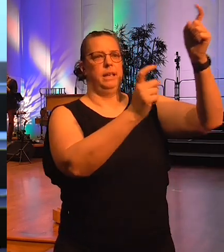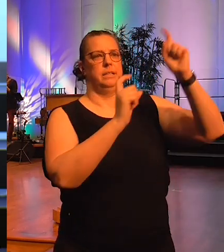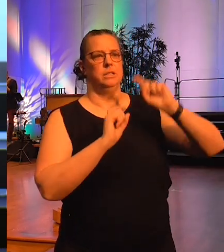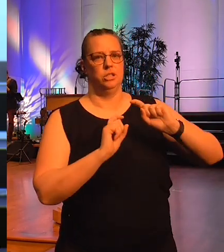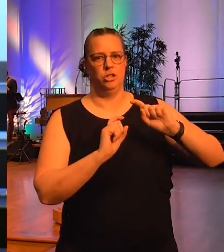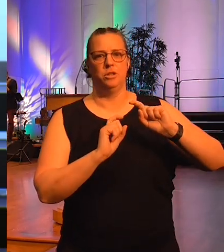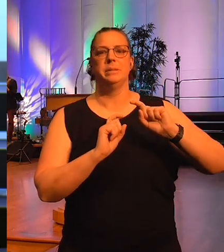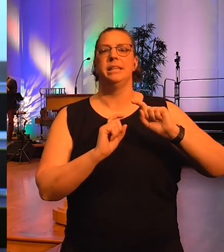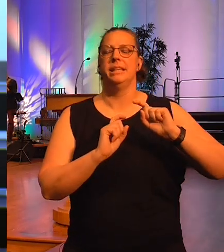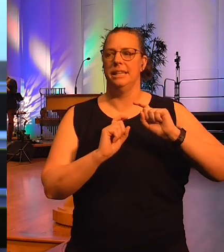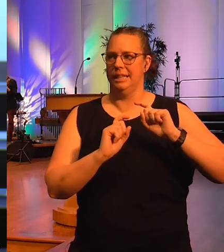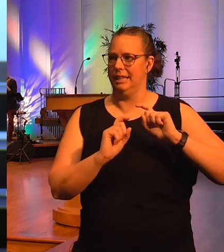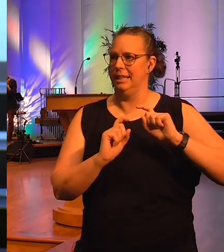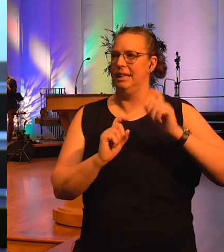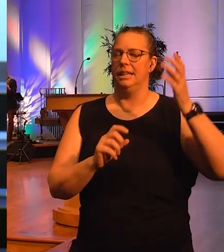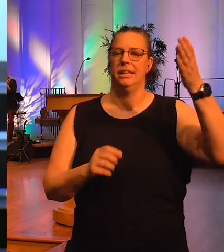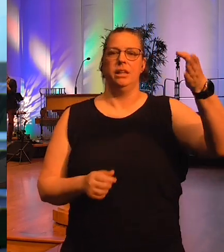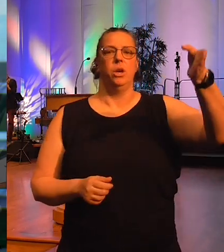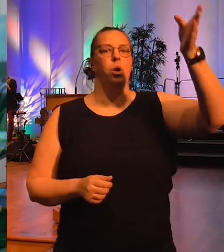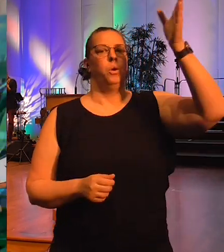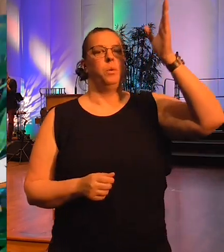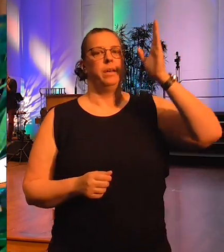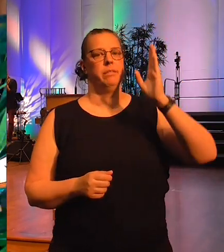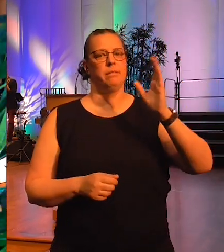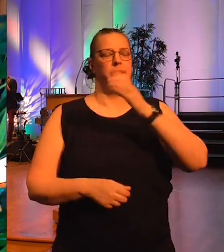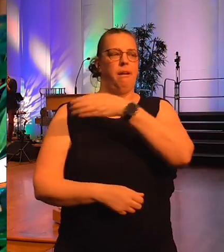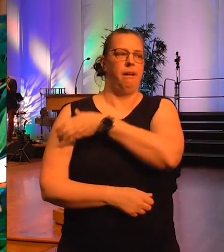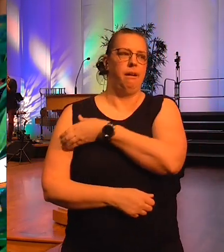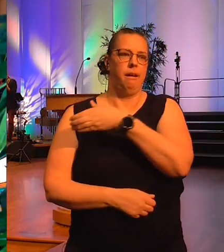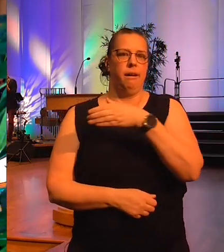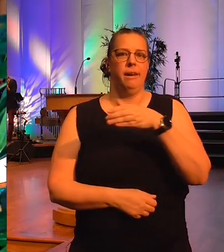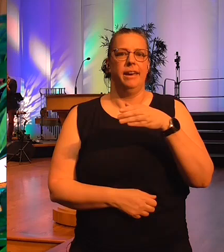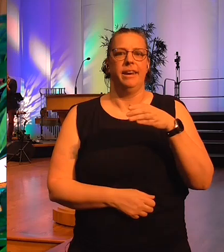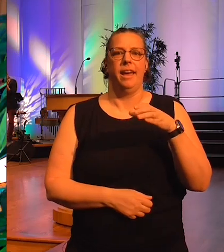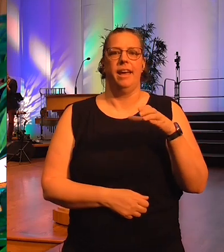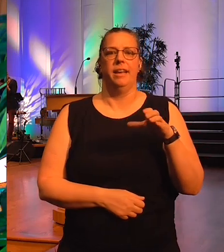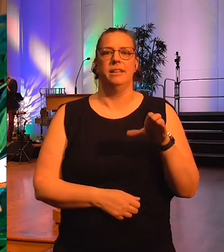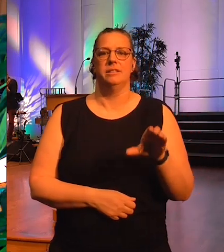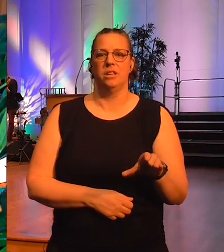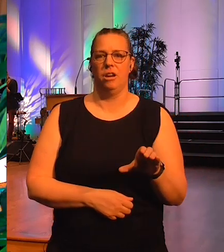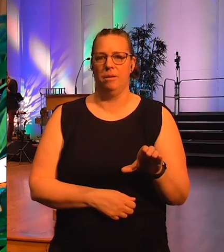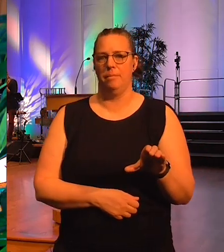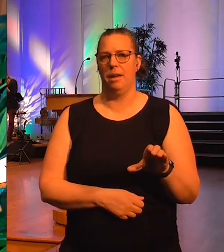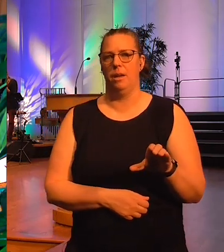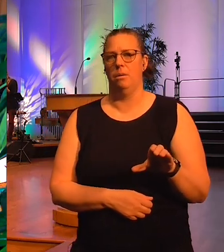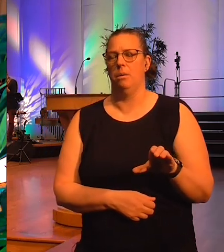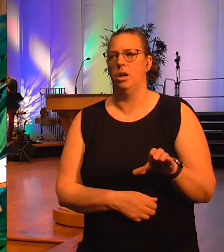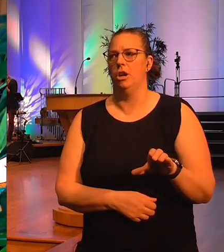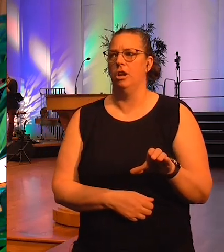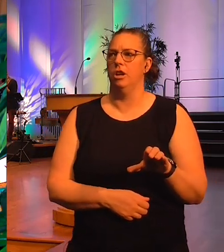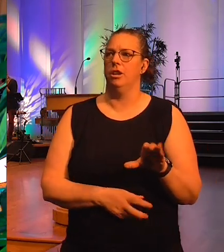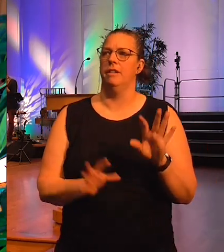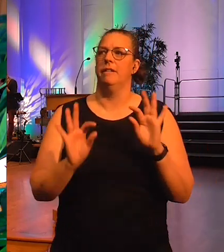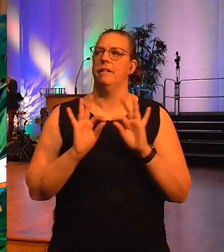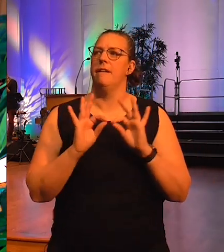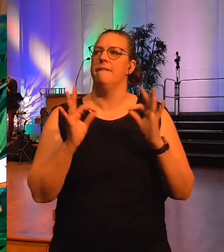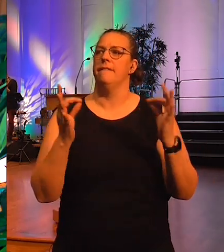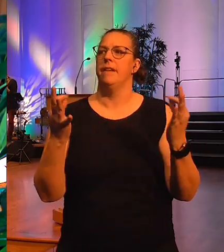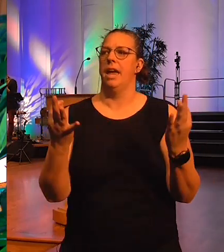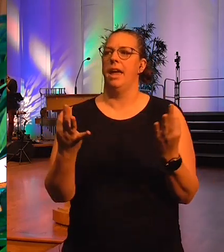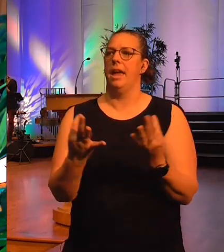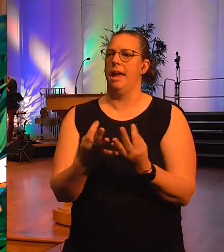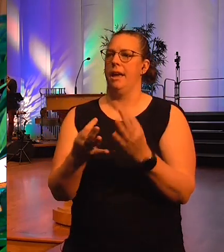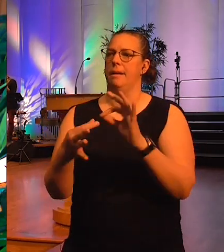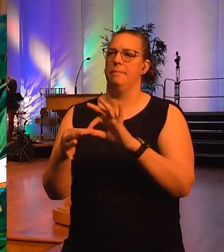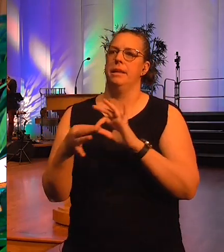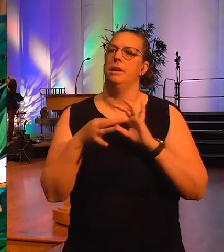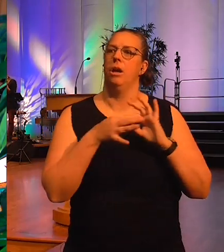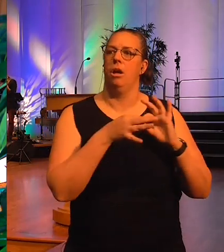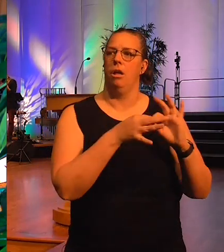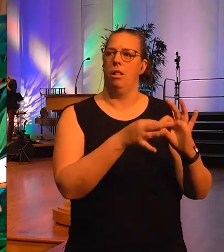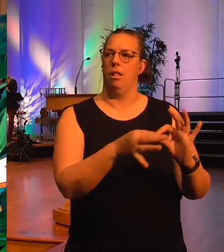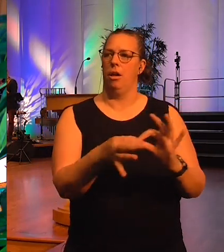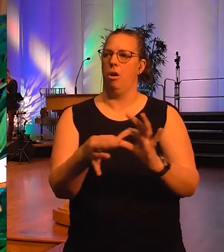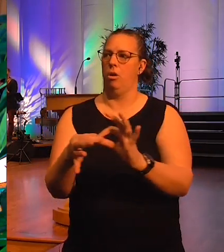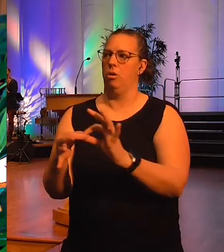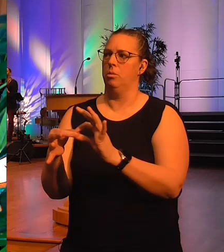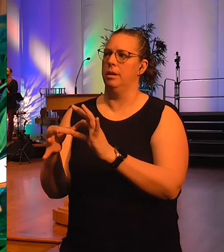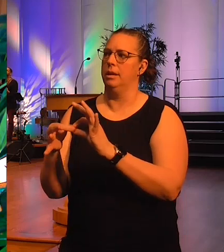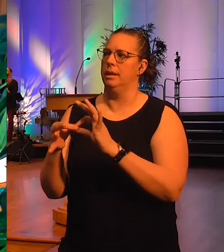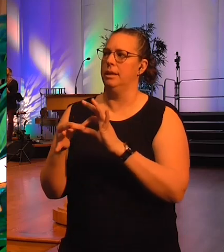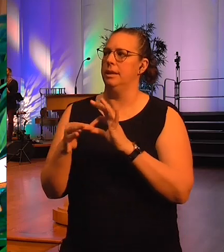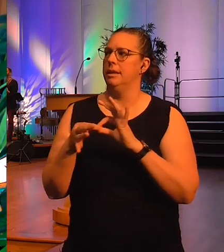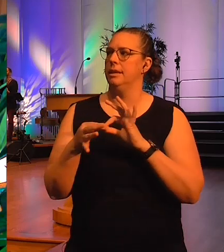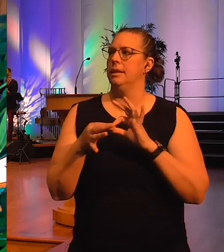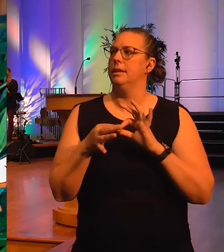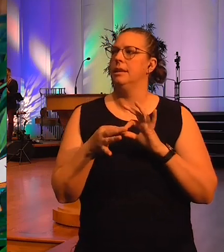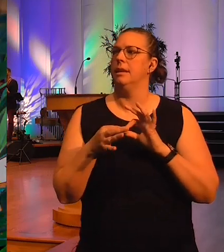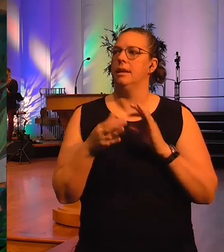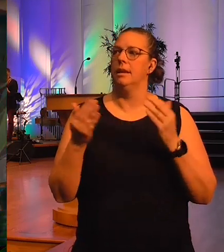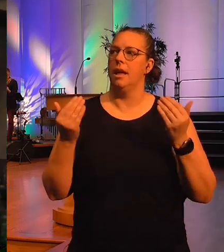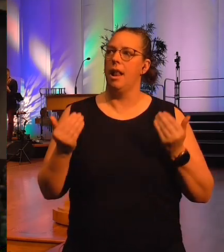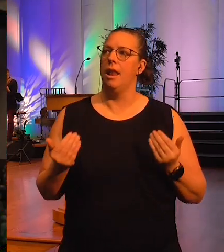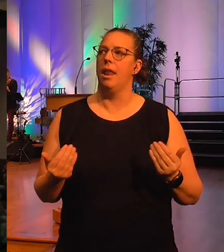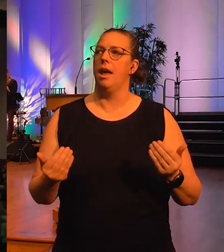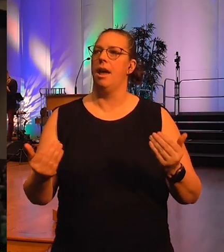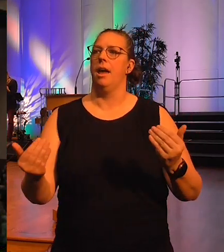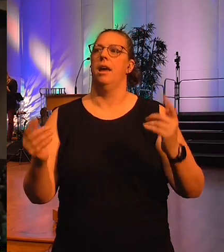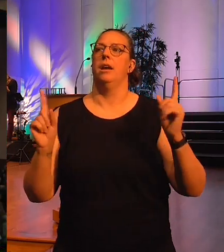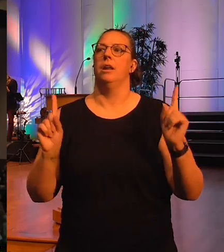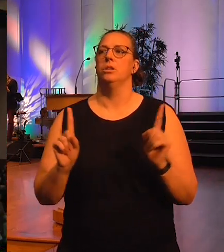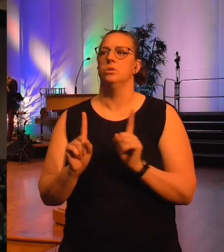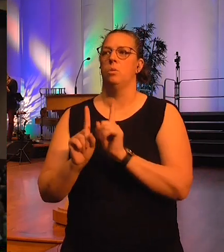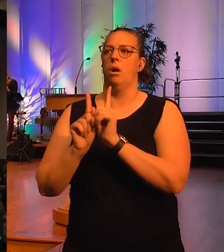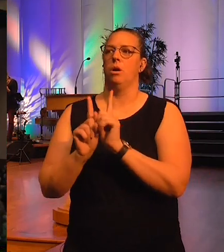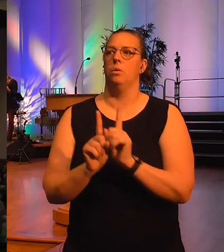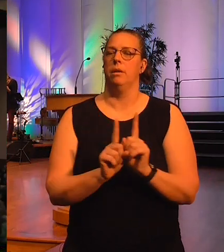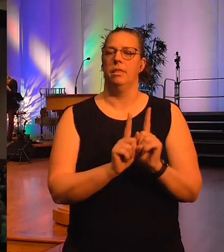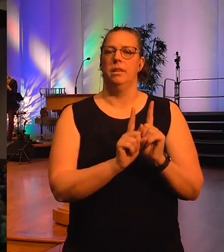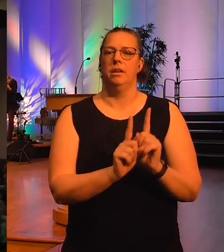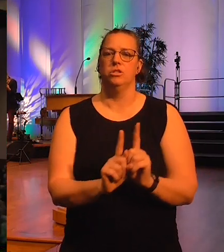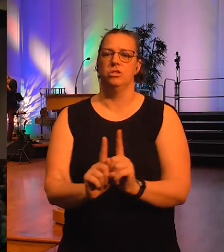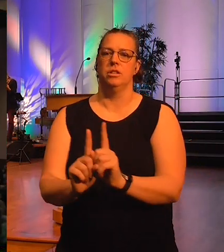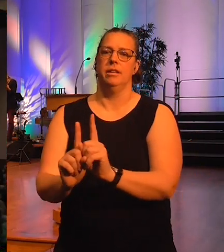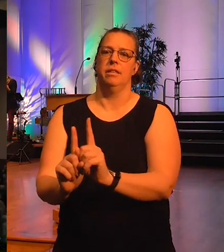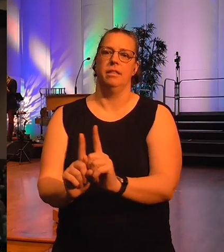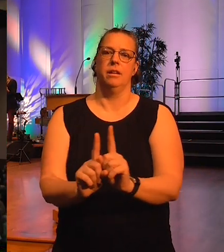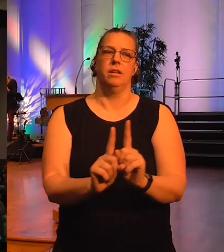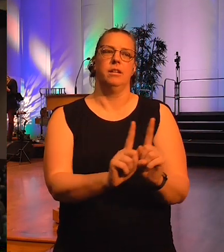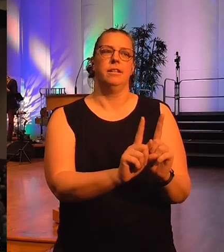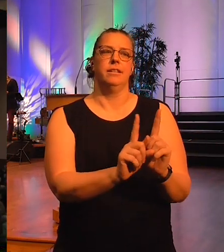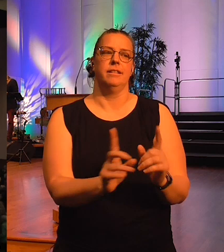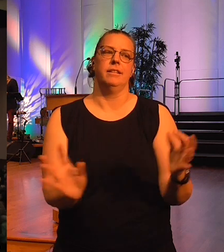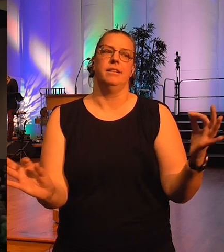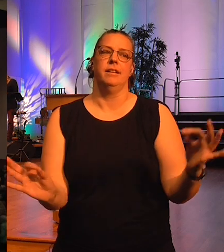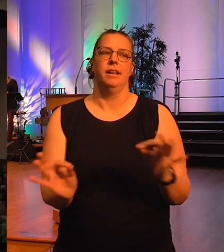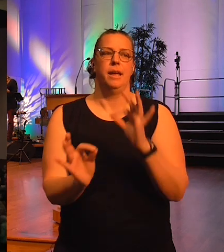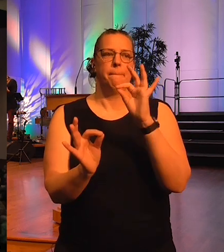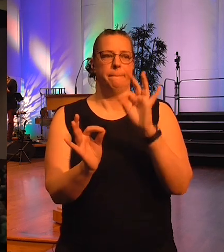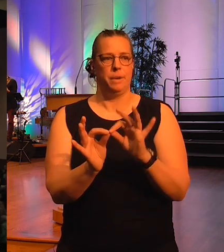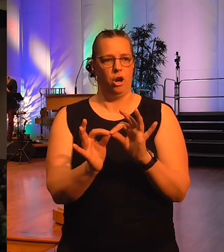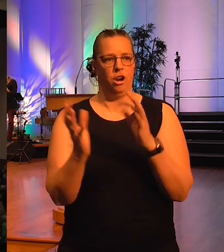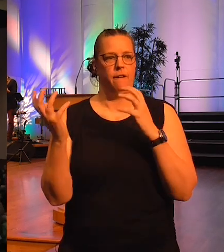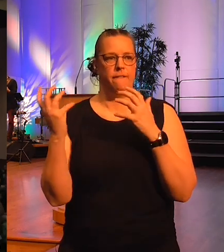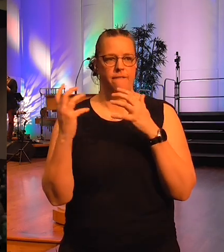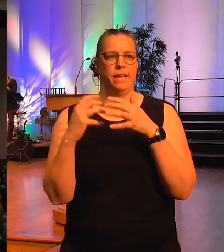meant to be with God has our power family all are we let us walk with each other in